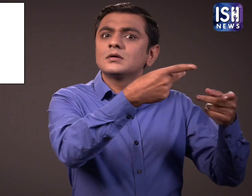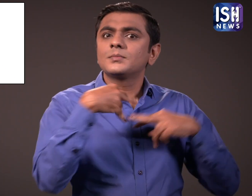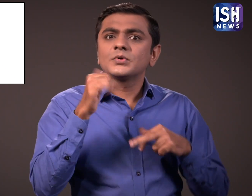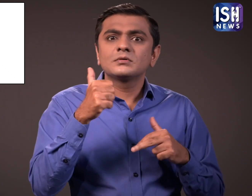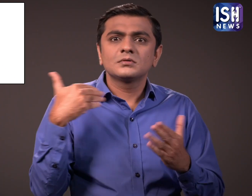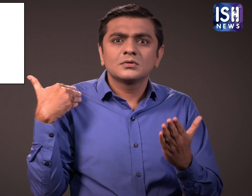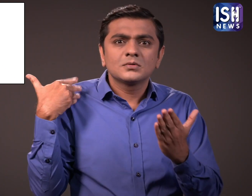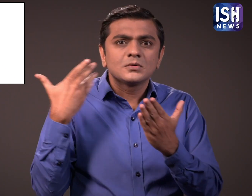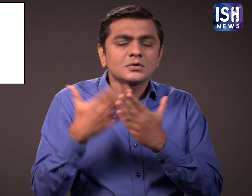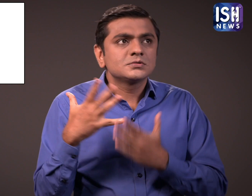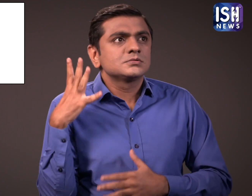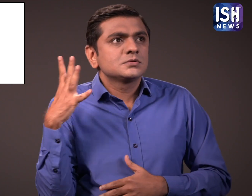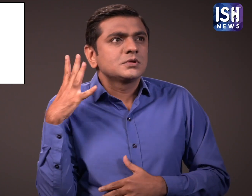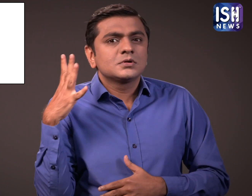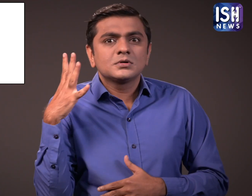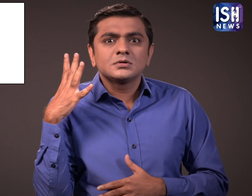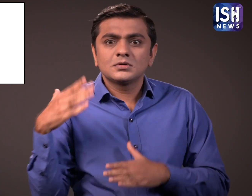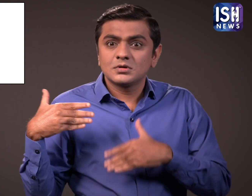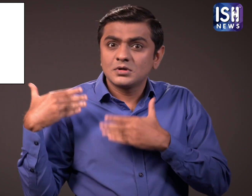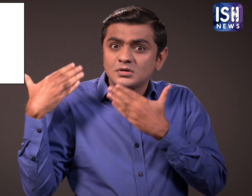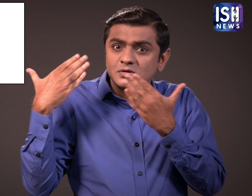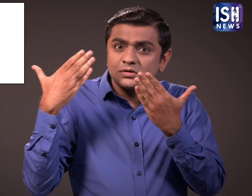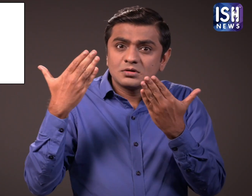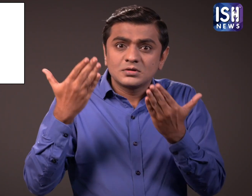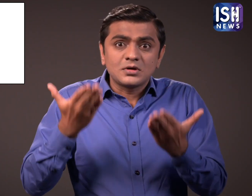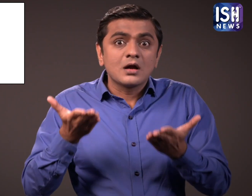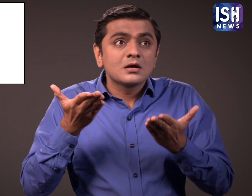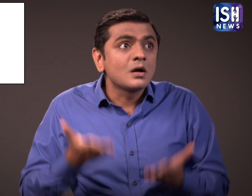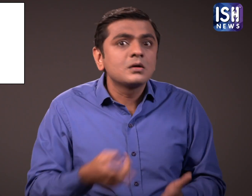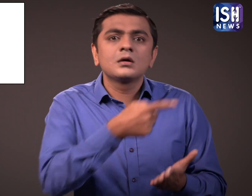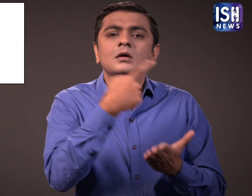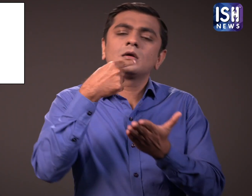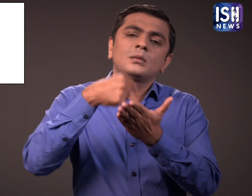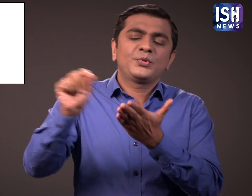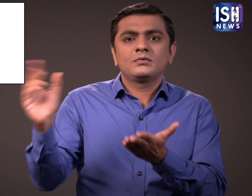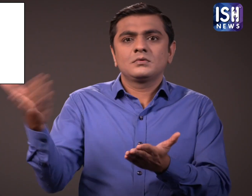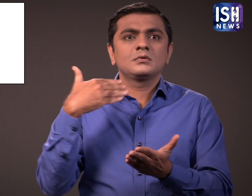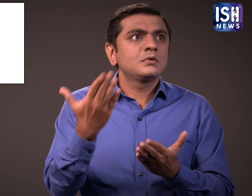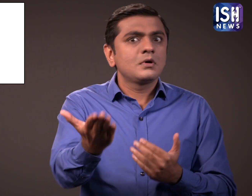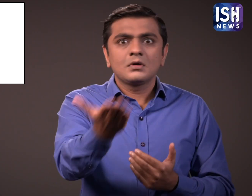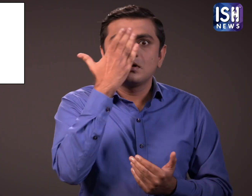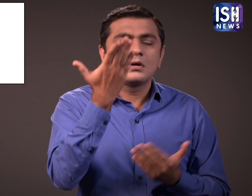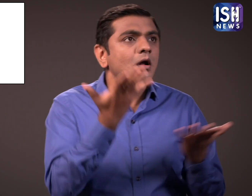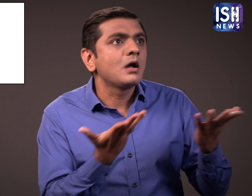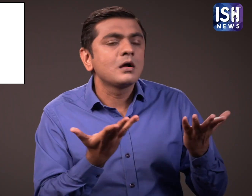However, there was no response from China until the very last moment.